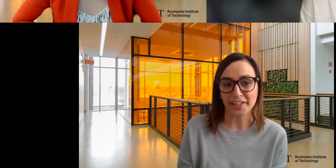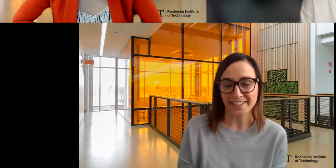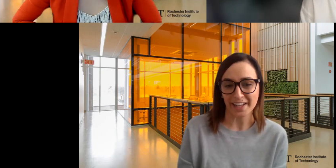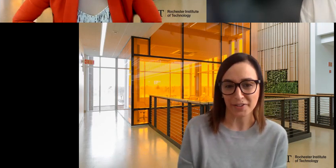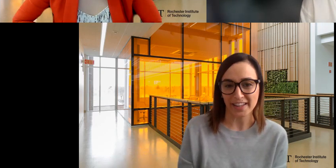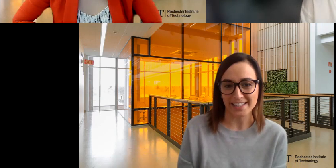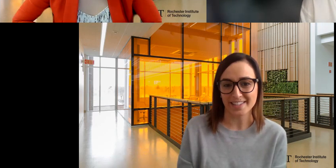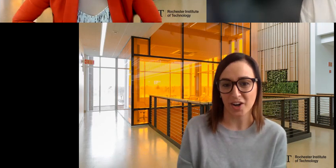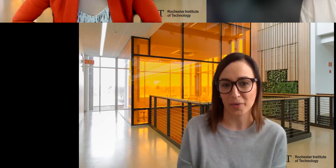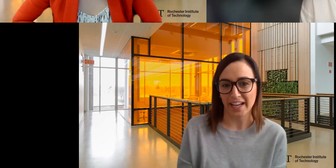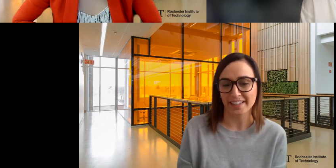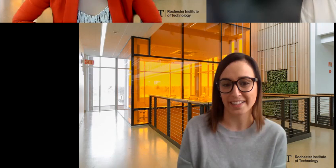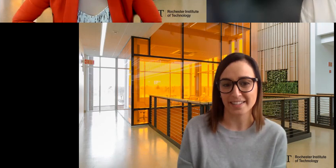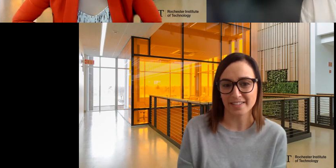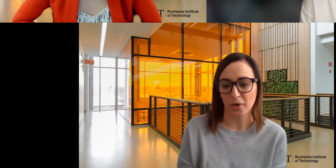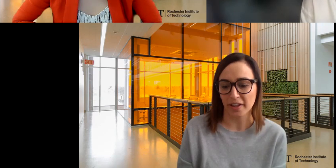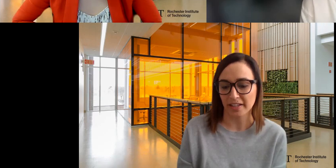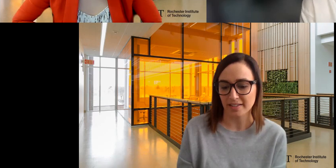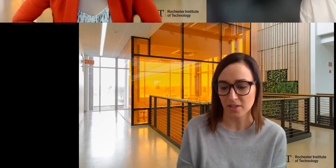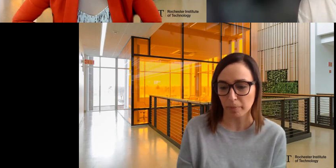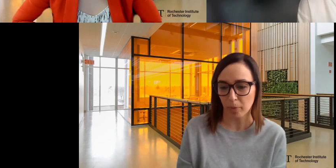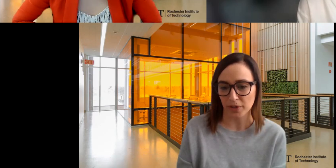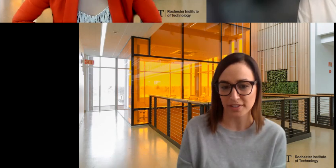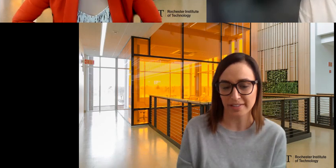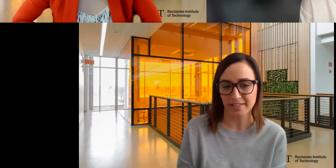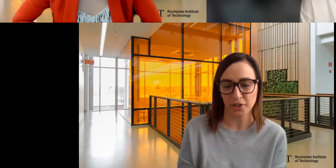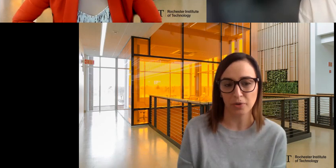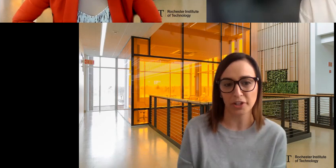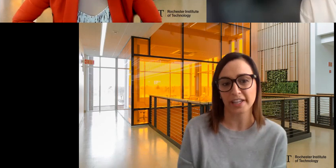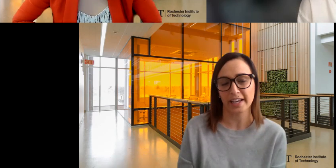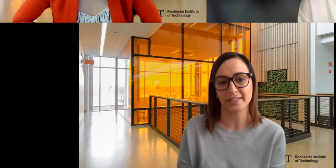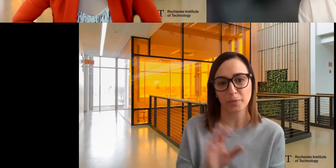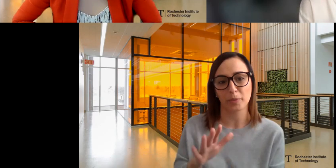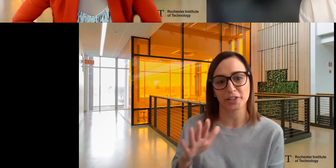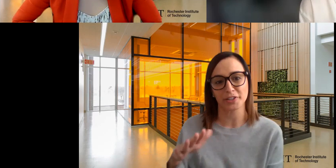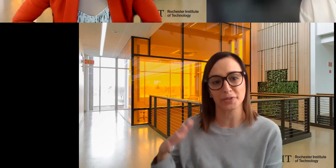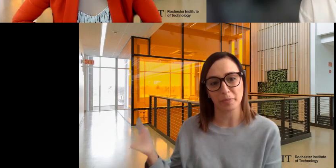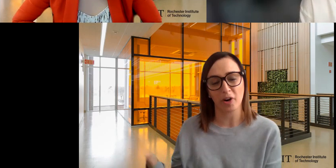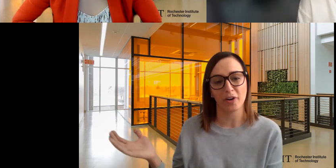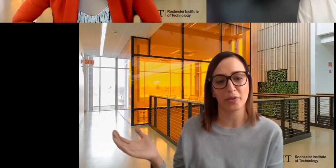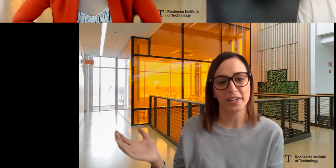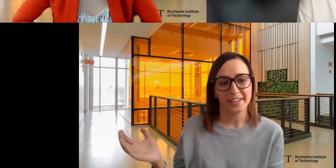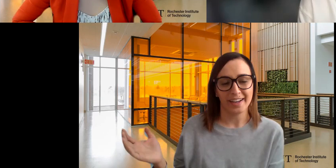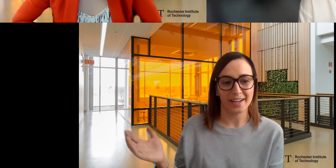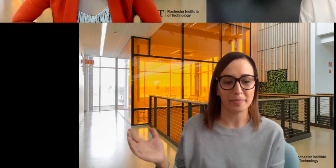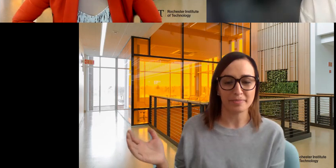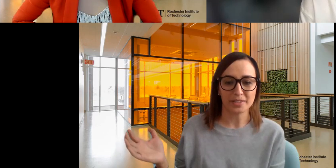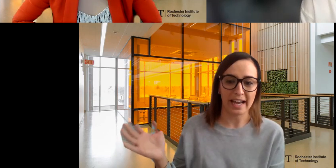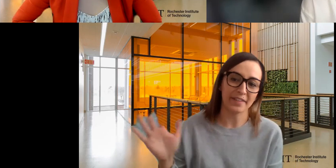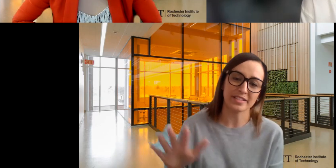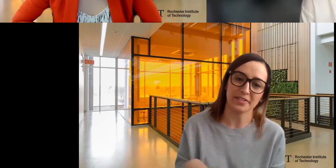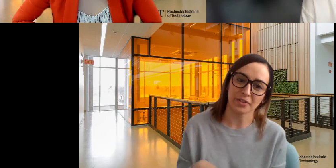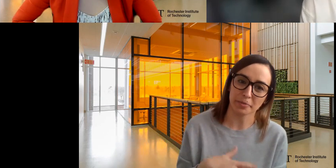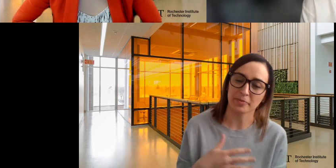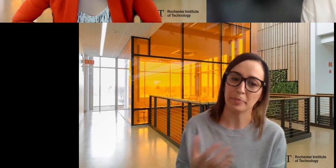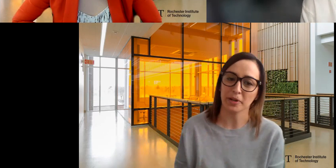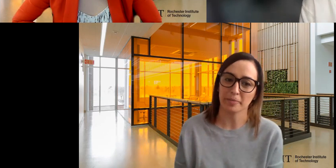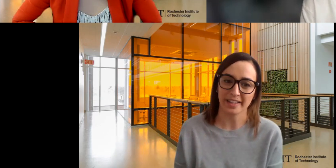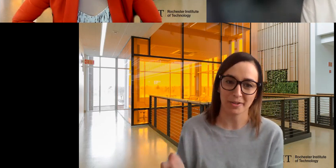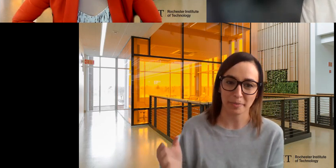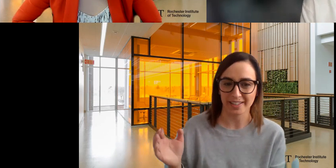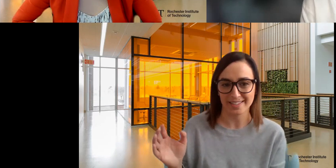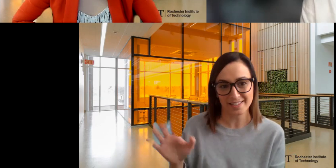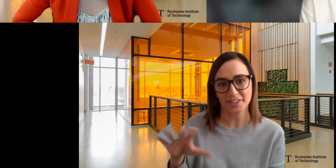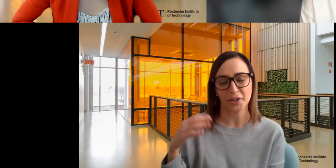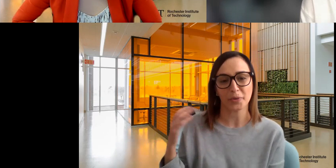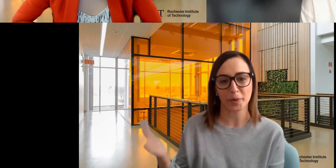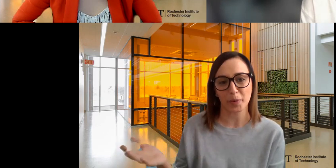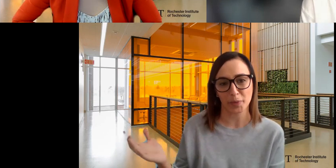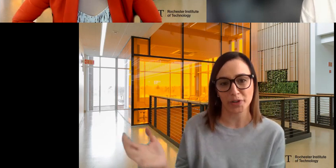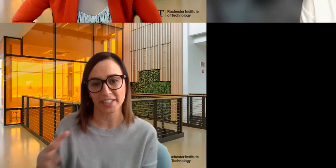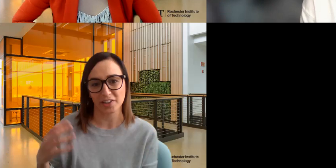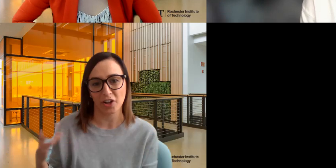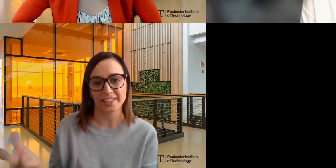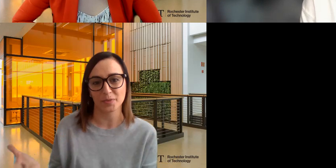together, and that's our reality so I think it's so important you know, looking at what we're gonna do tomorrow to have these different groups of people come together because you know we're one world and it always, one so